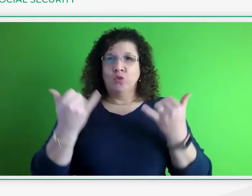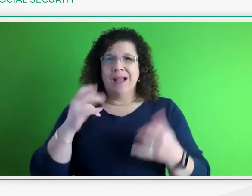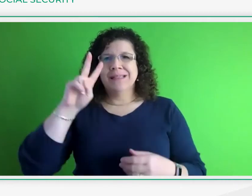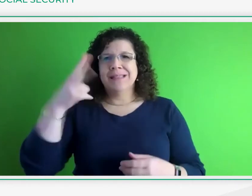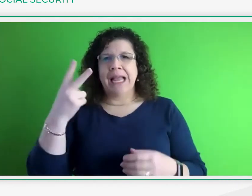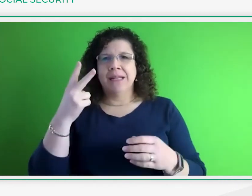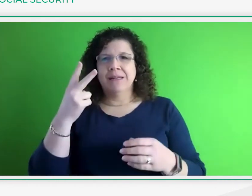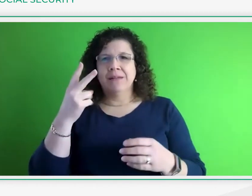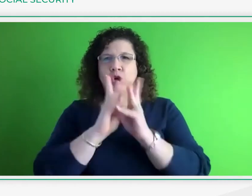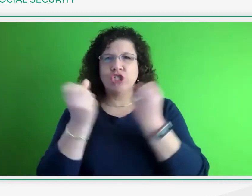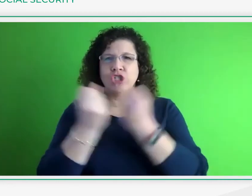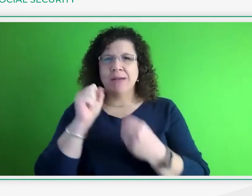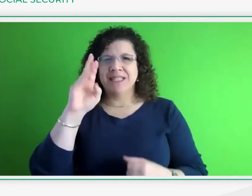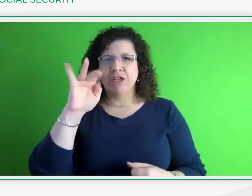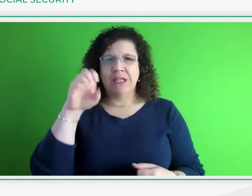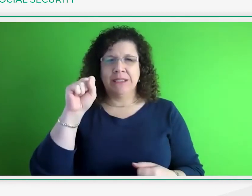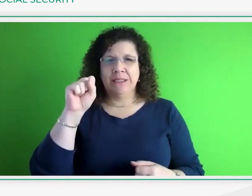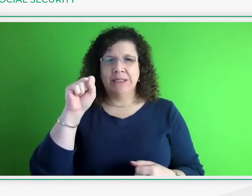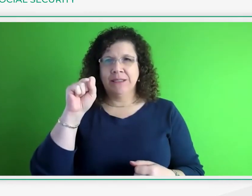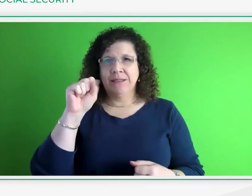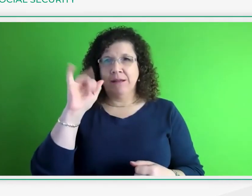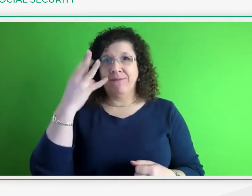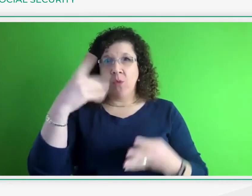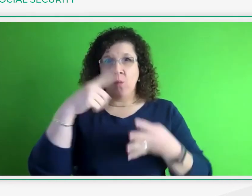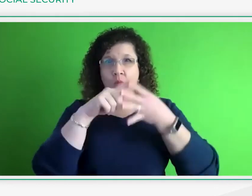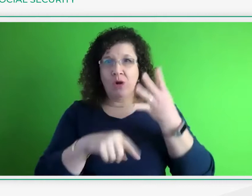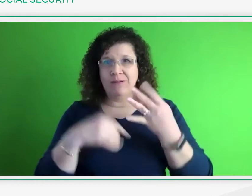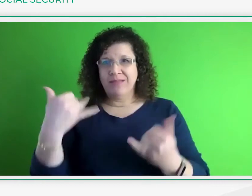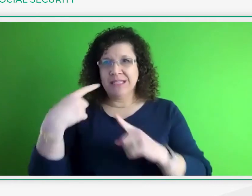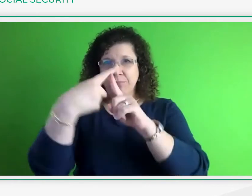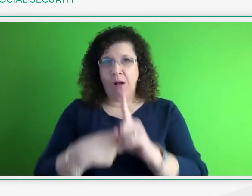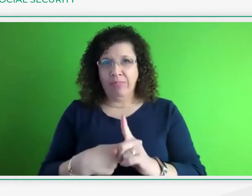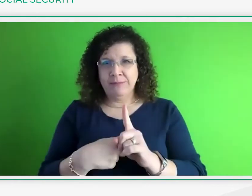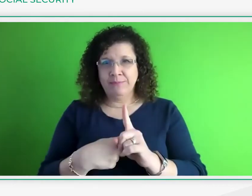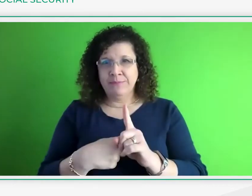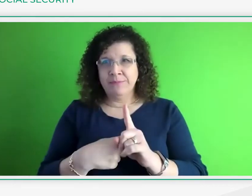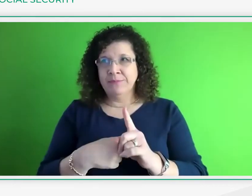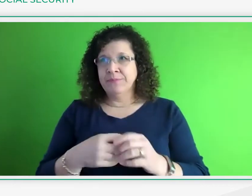Today is the second workshop in our series for this month.